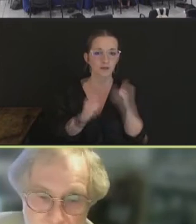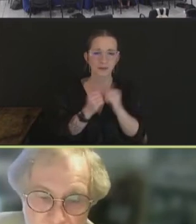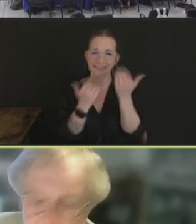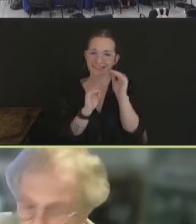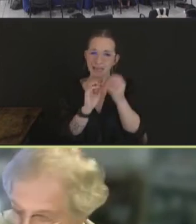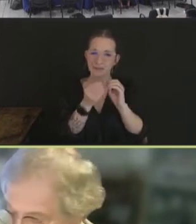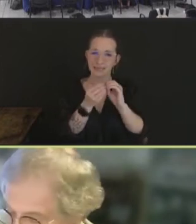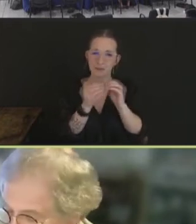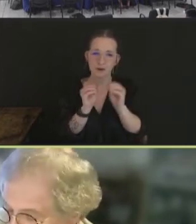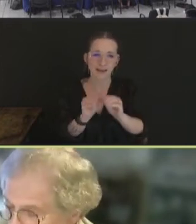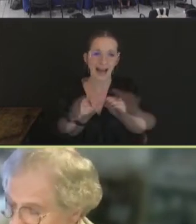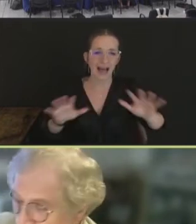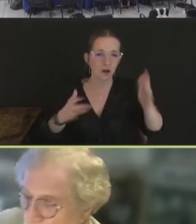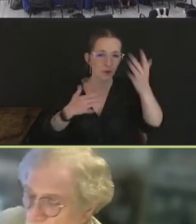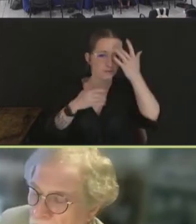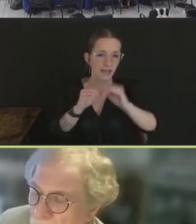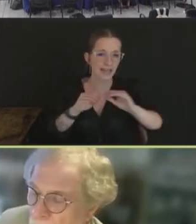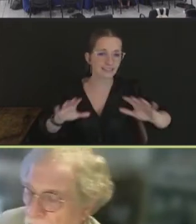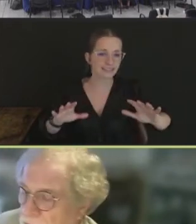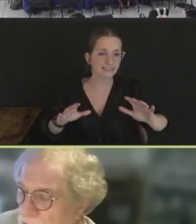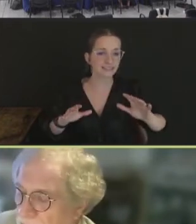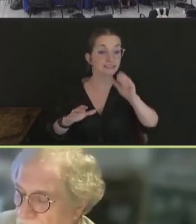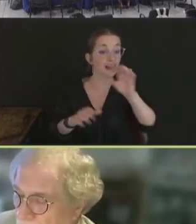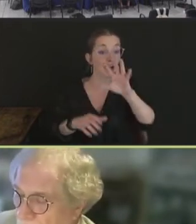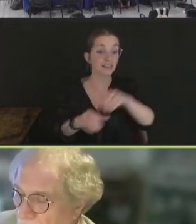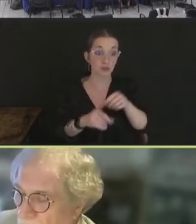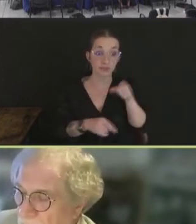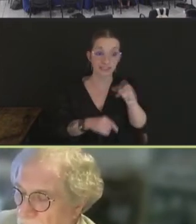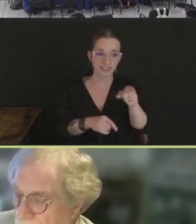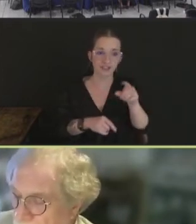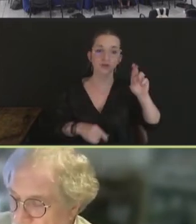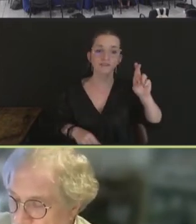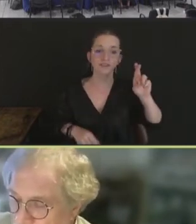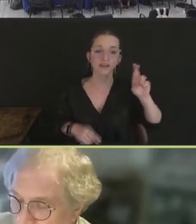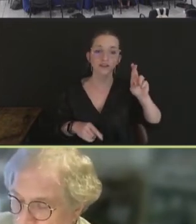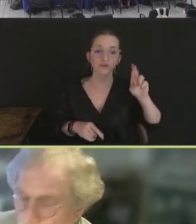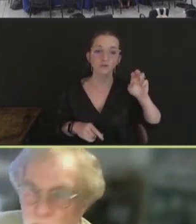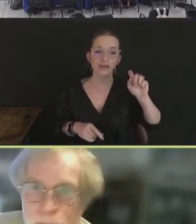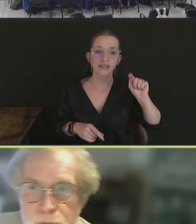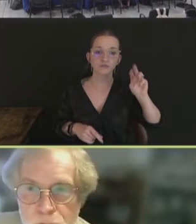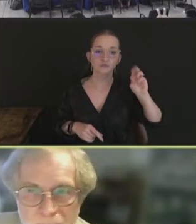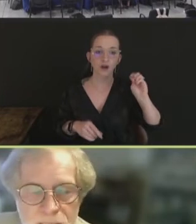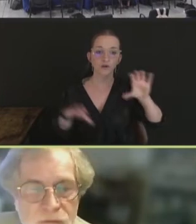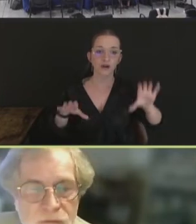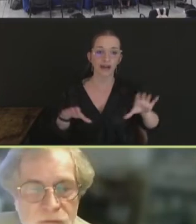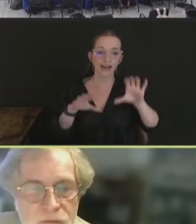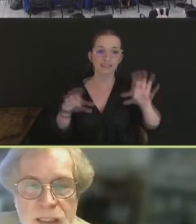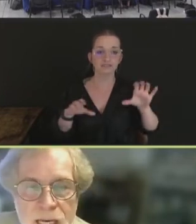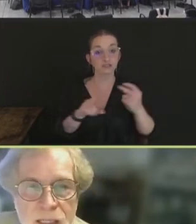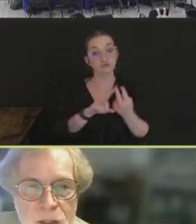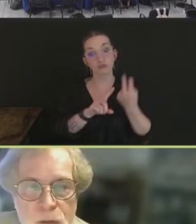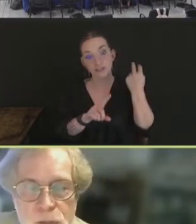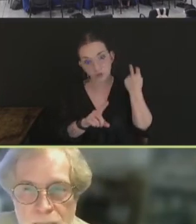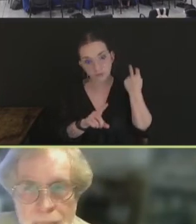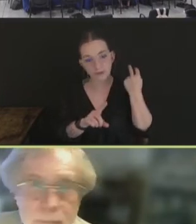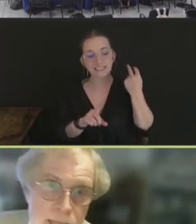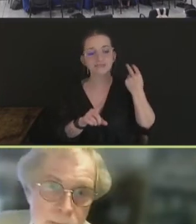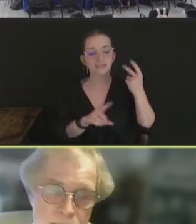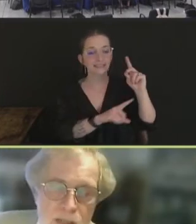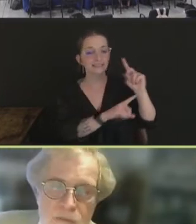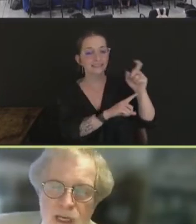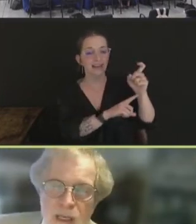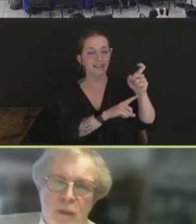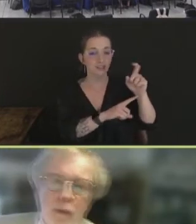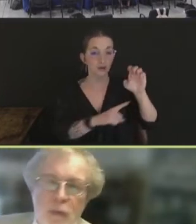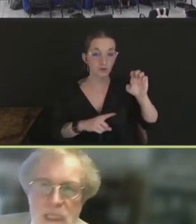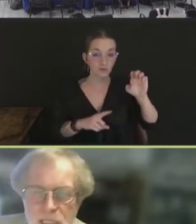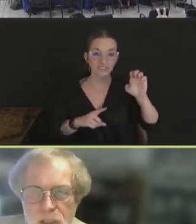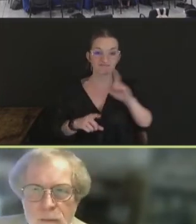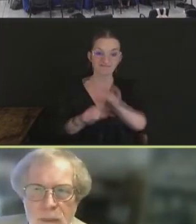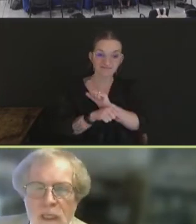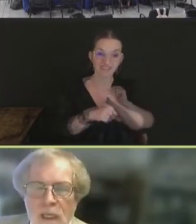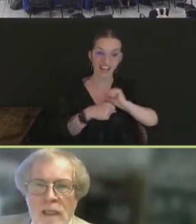Not included here was a retroactively, retrospectively diagnosed epidemic of type two in Egypt that